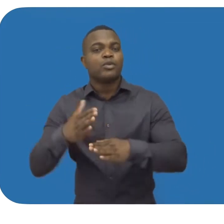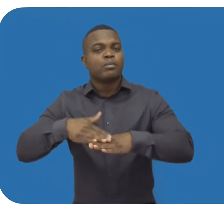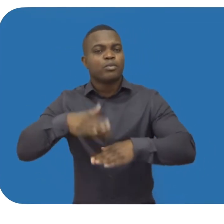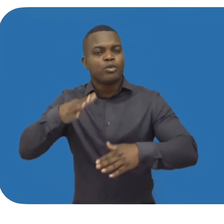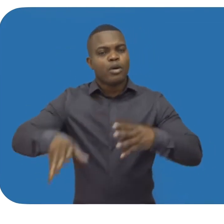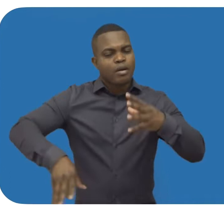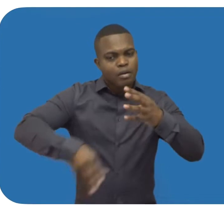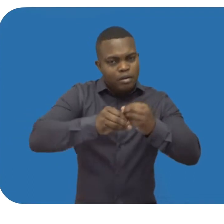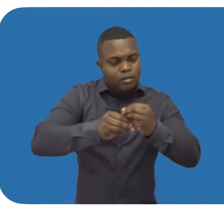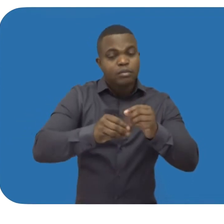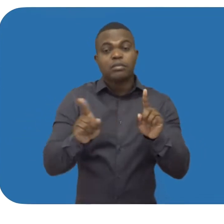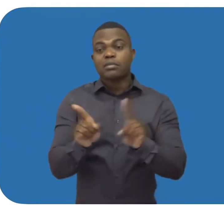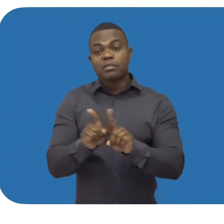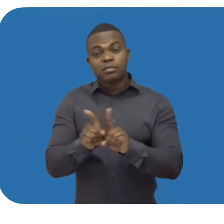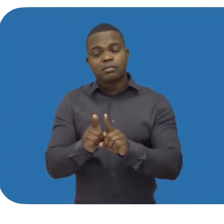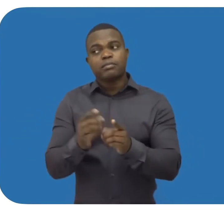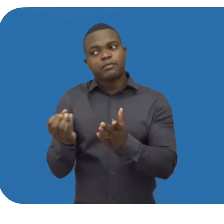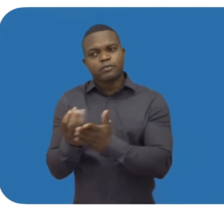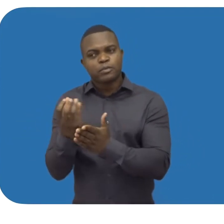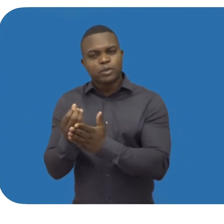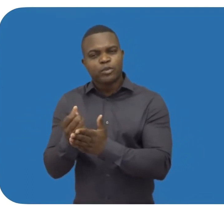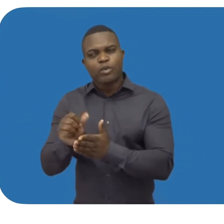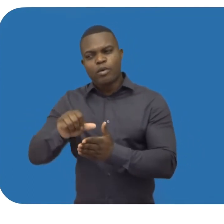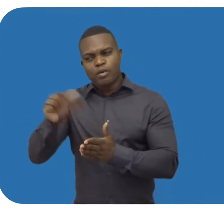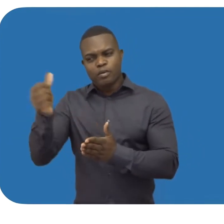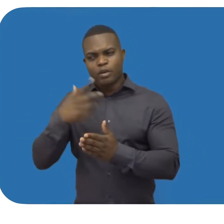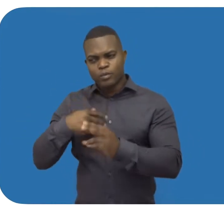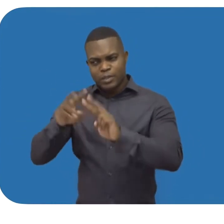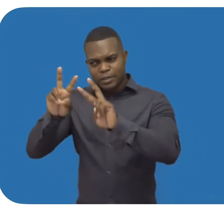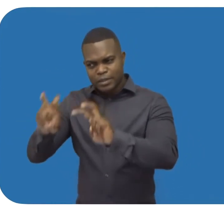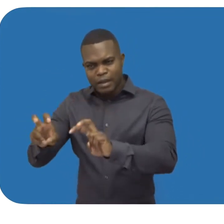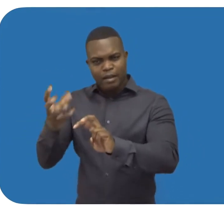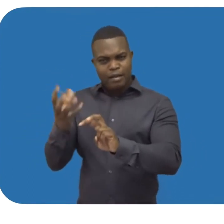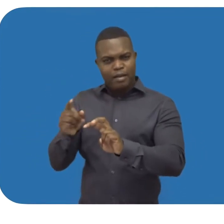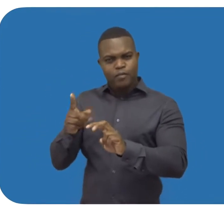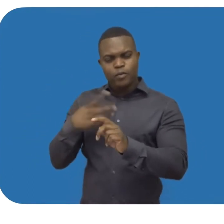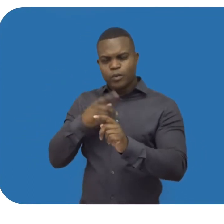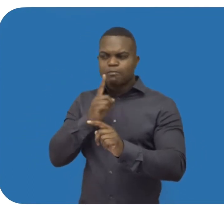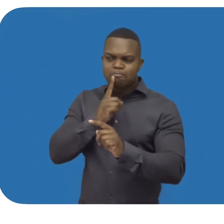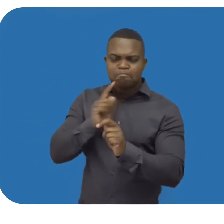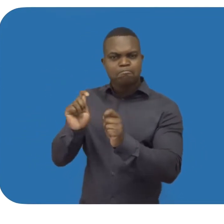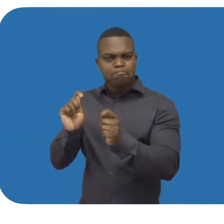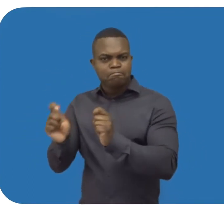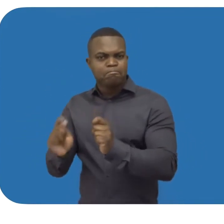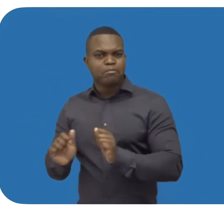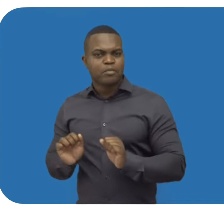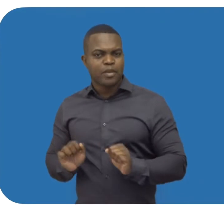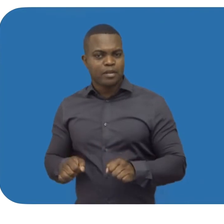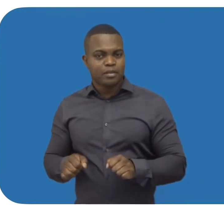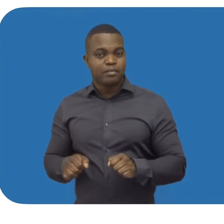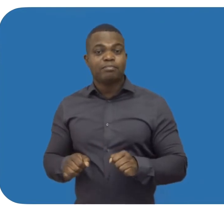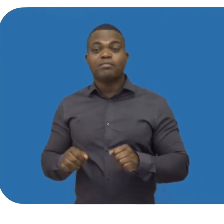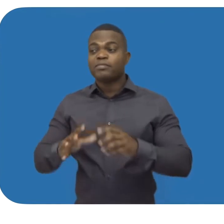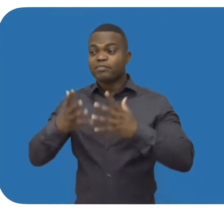but also rethinking how we make this information available. The result is the Sign Language Dataset Compendium,